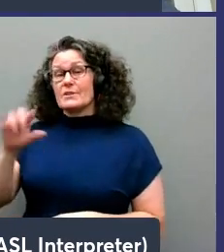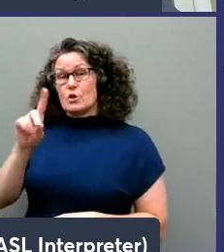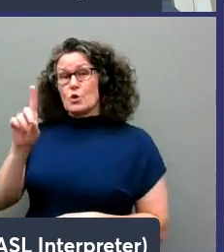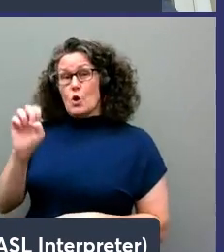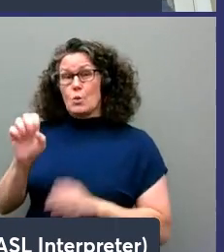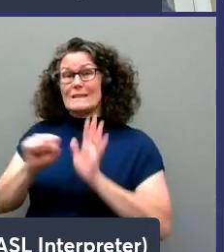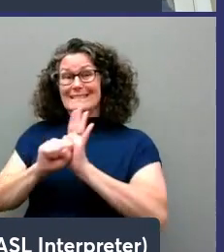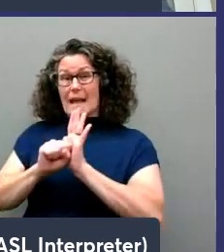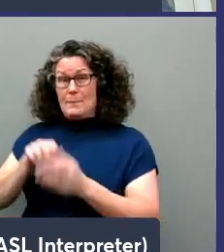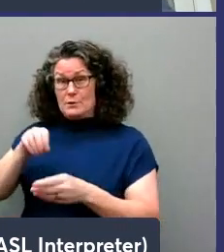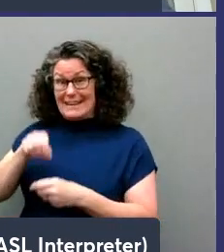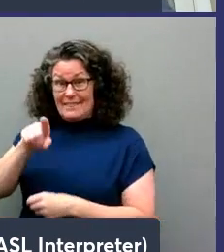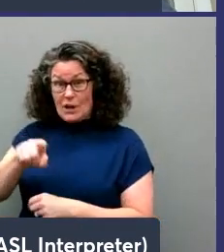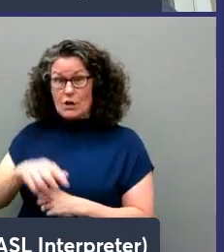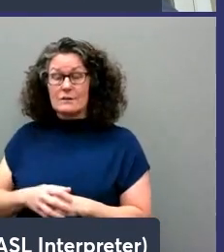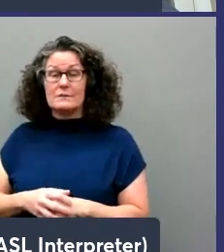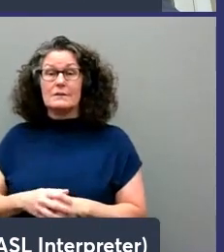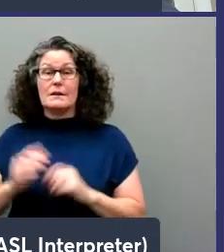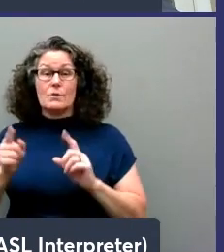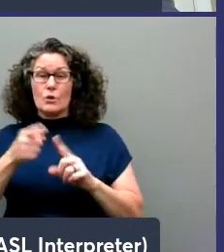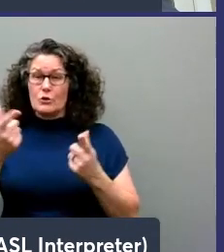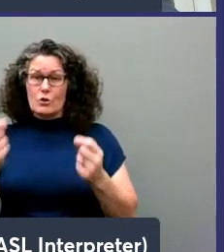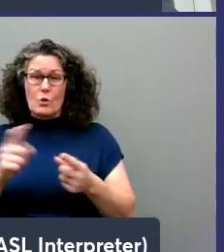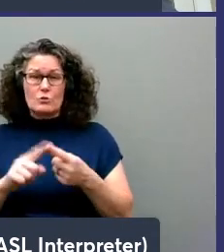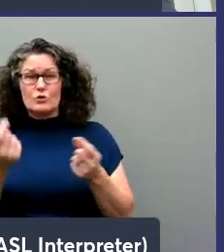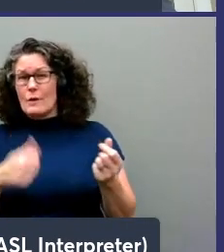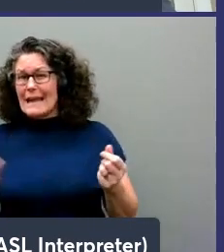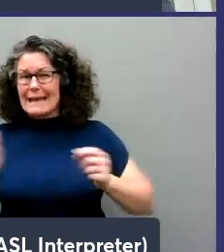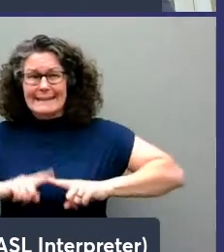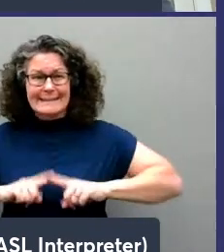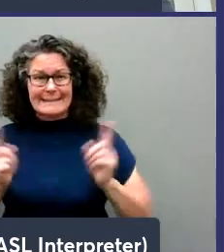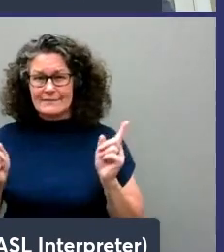So when you go to any of these different modules,